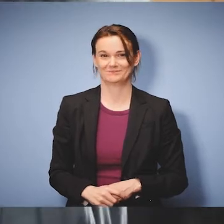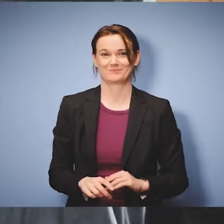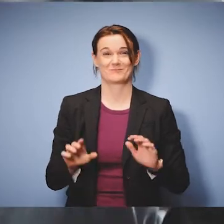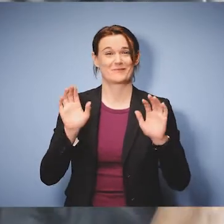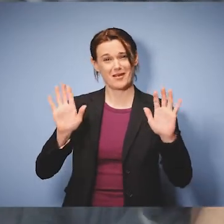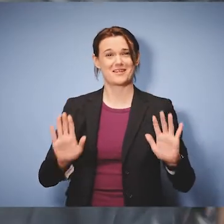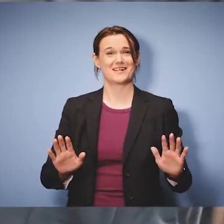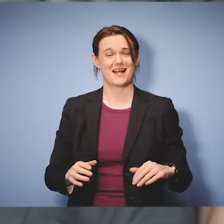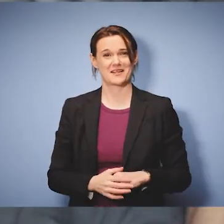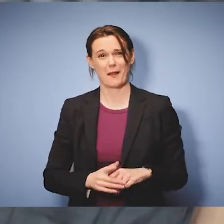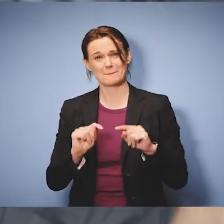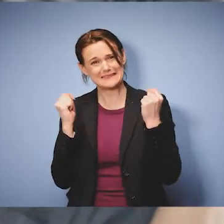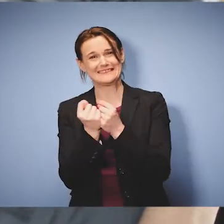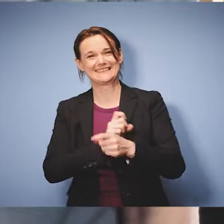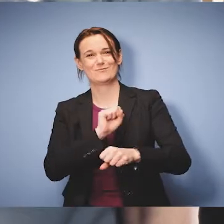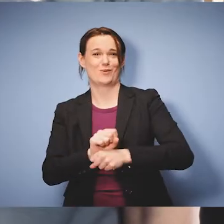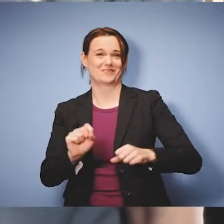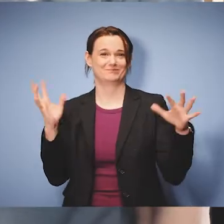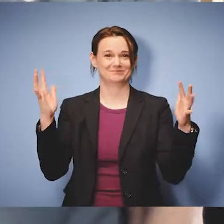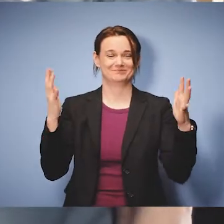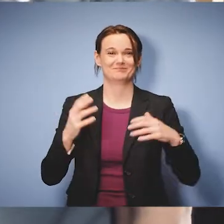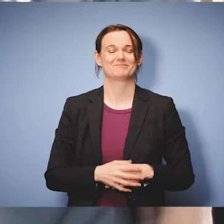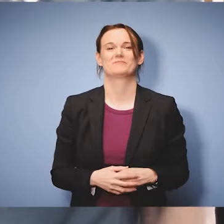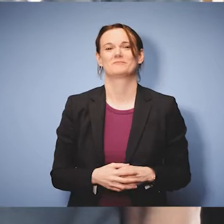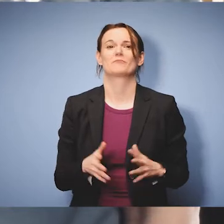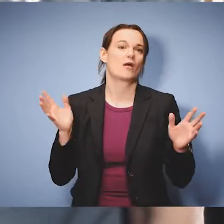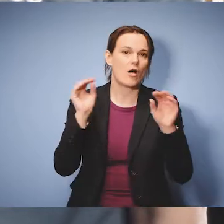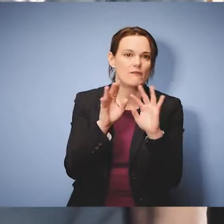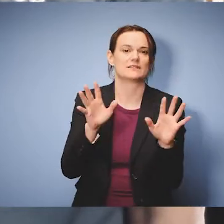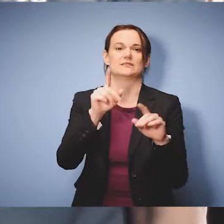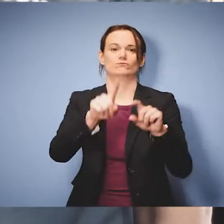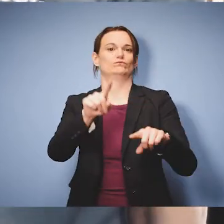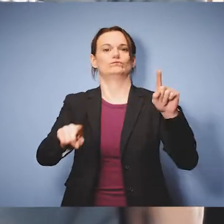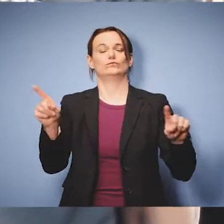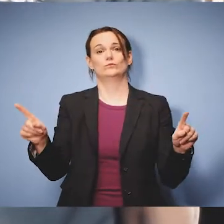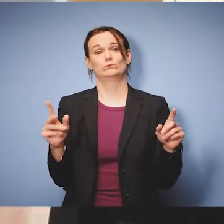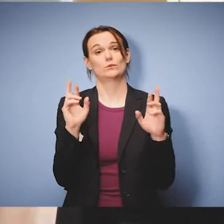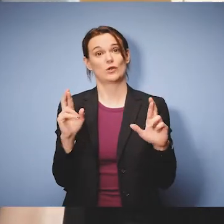Awesome. Great job. What a team. So obviously every faucet's gonna be different but hopefully this little tutorial